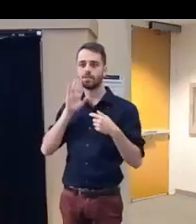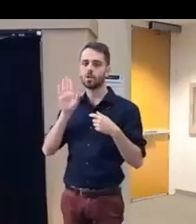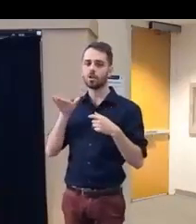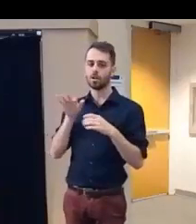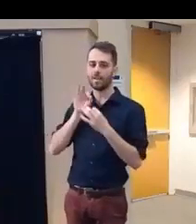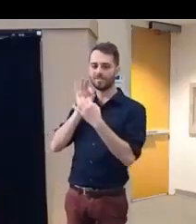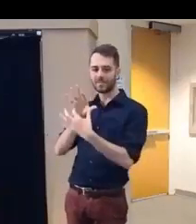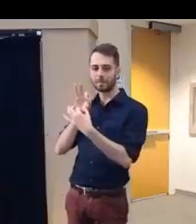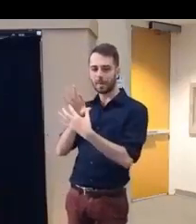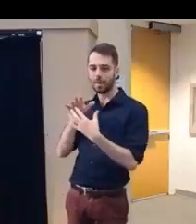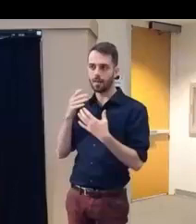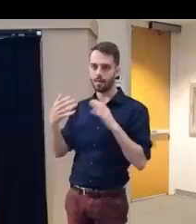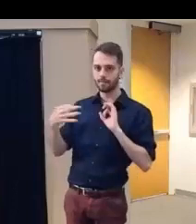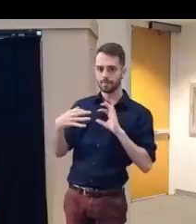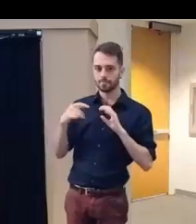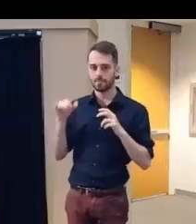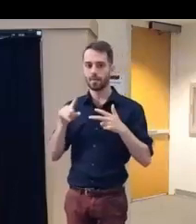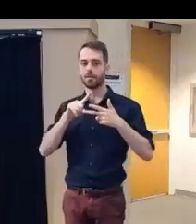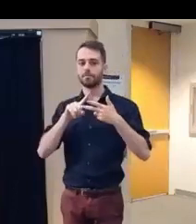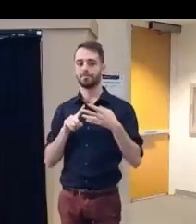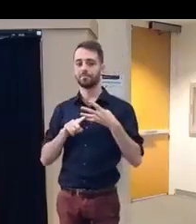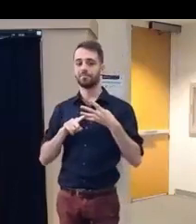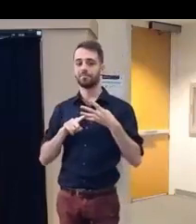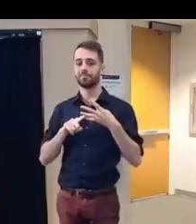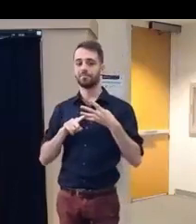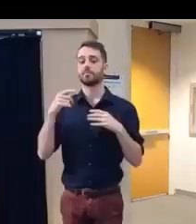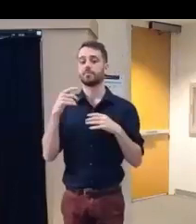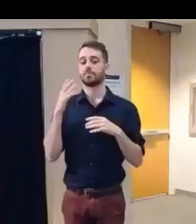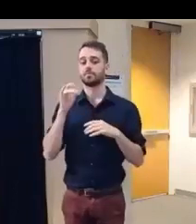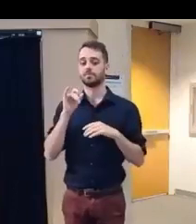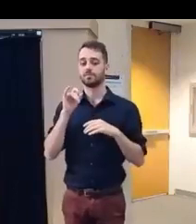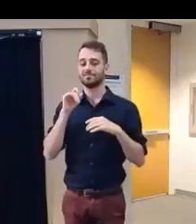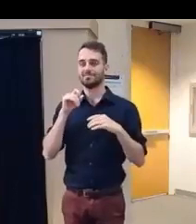we think about things the care that we provide or the way that we teach be curious about another